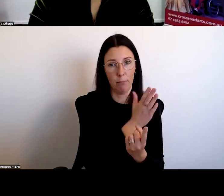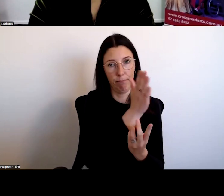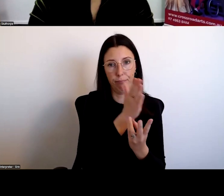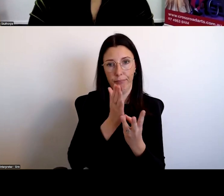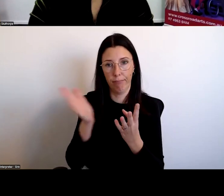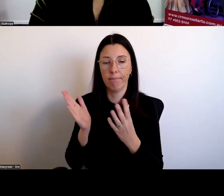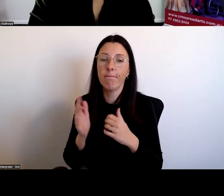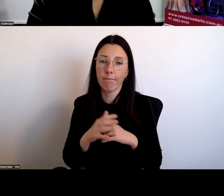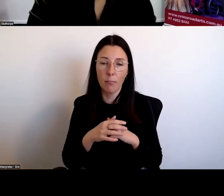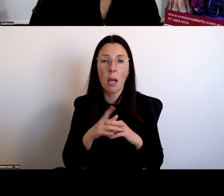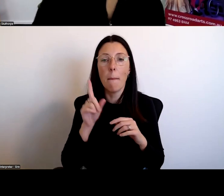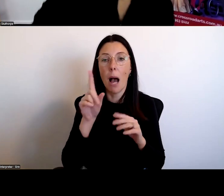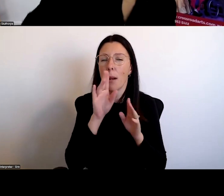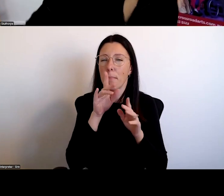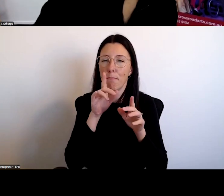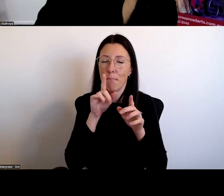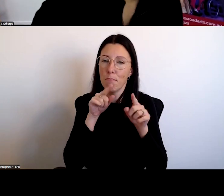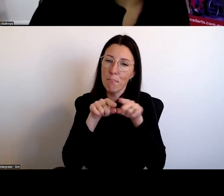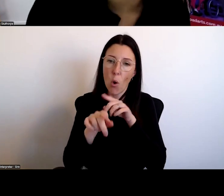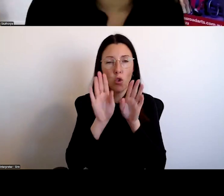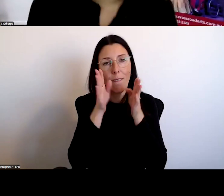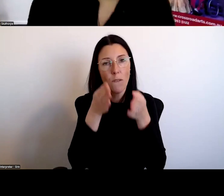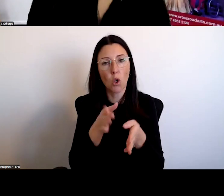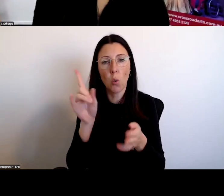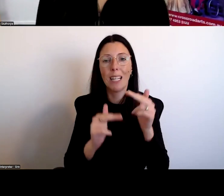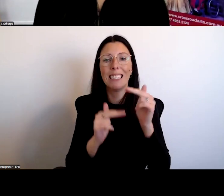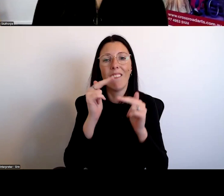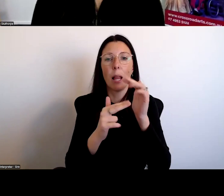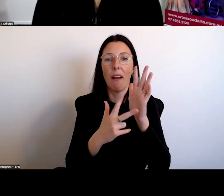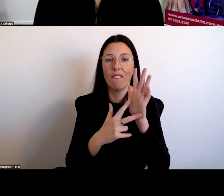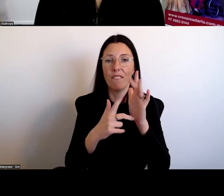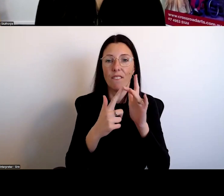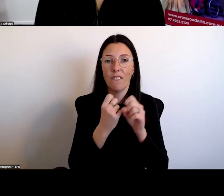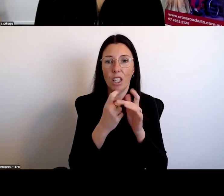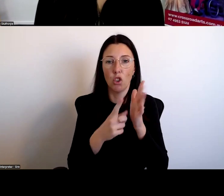However, its main focus was the development of Visual, which I slightly touched on.